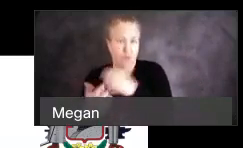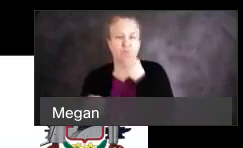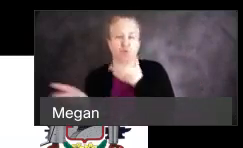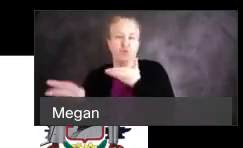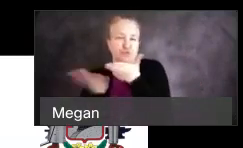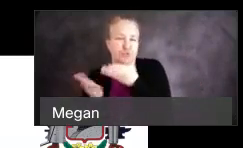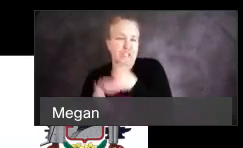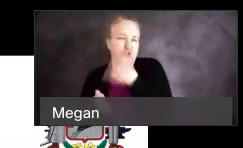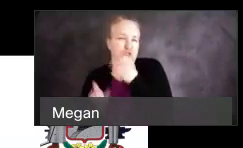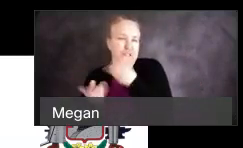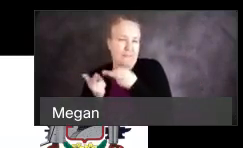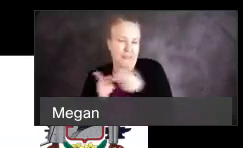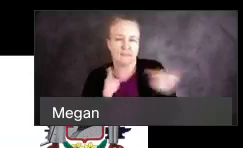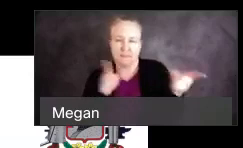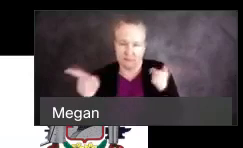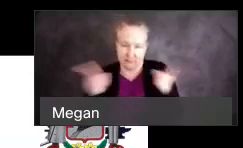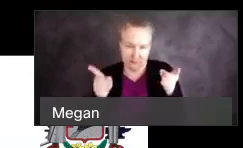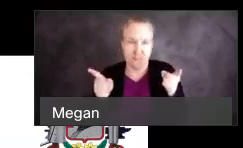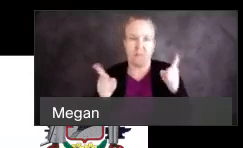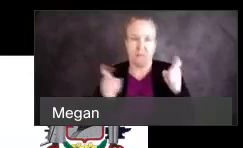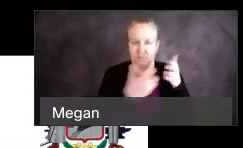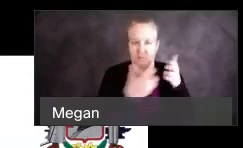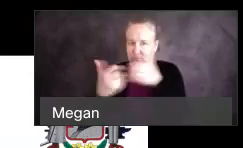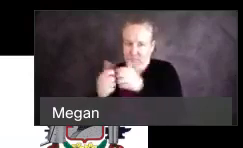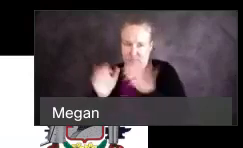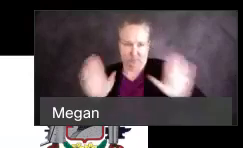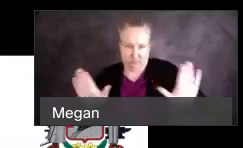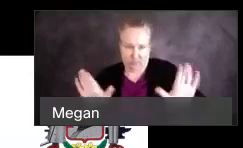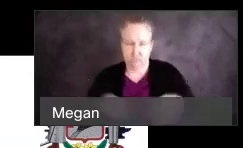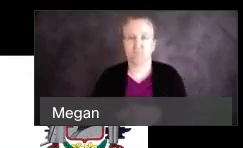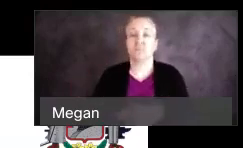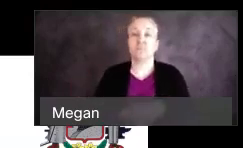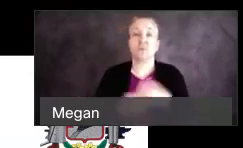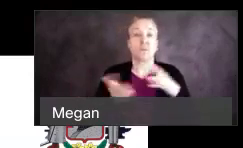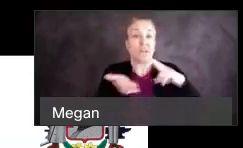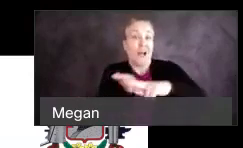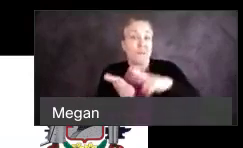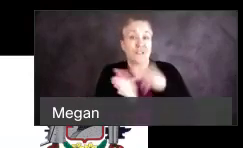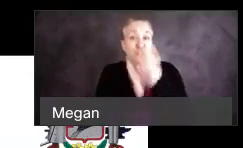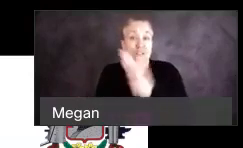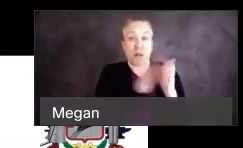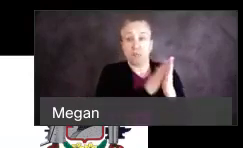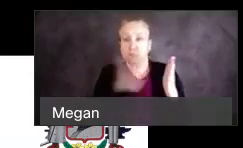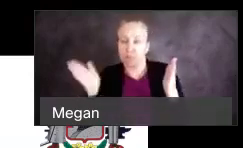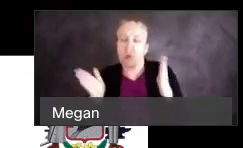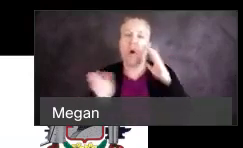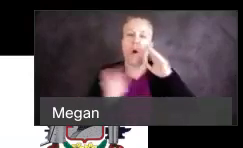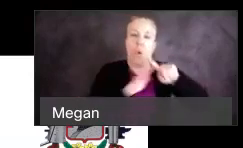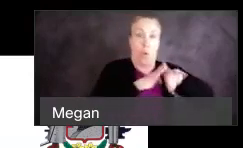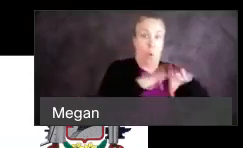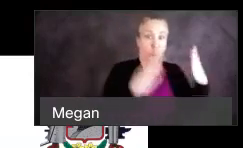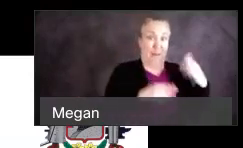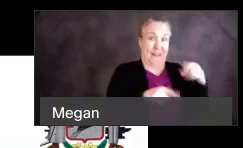drinking places. And as I mentioned, the application window will open at noon this Friday, March 12th.